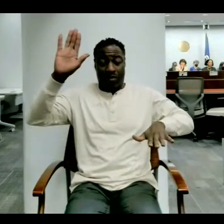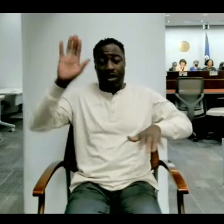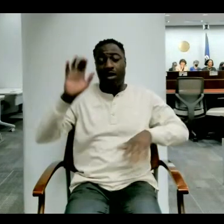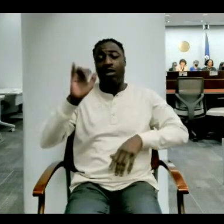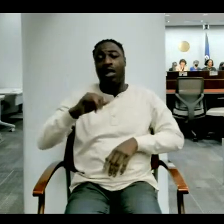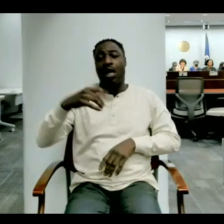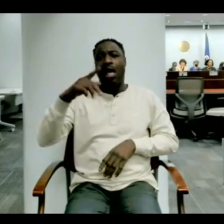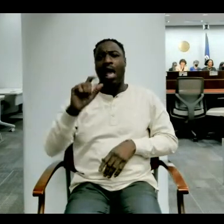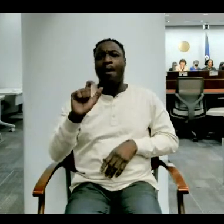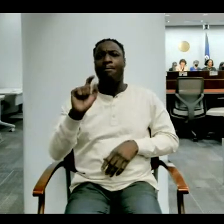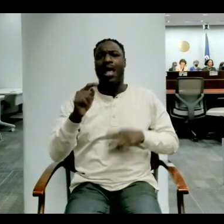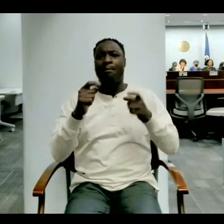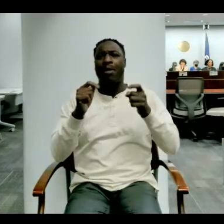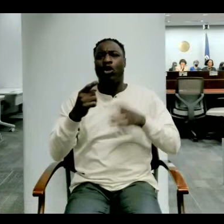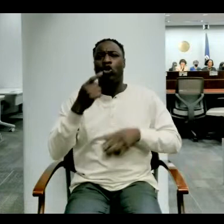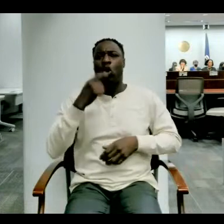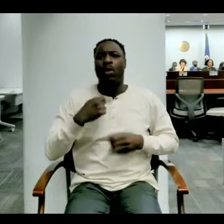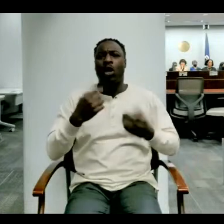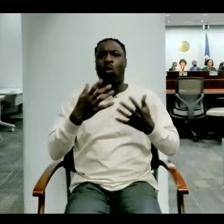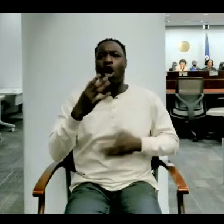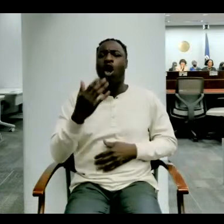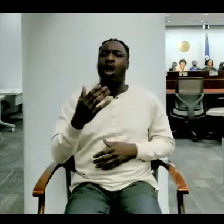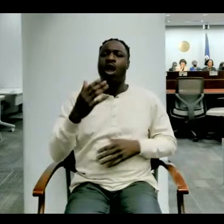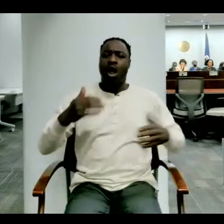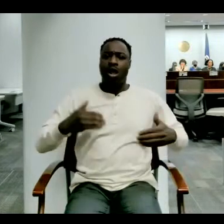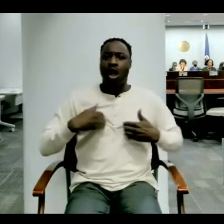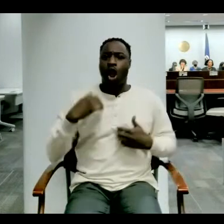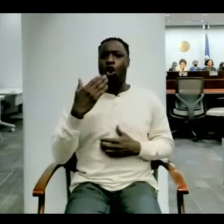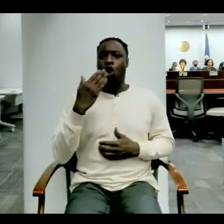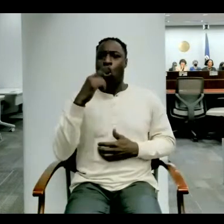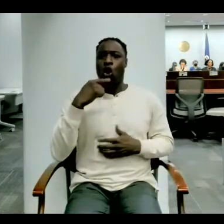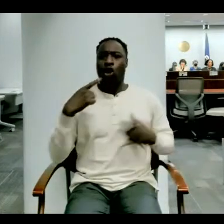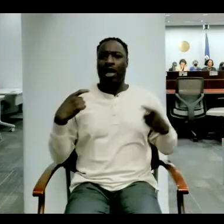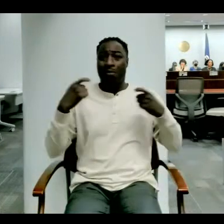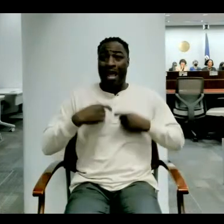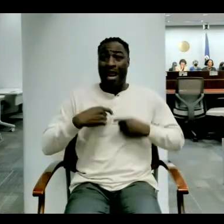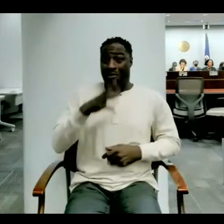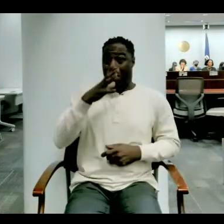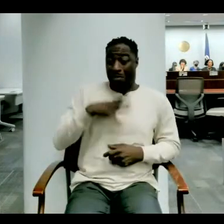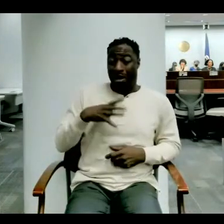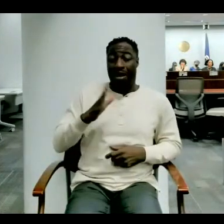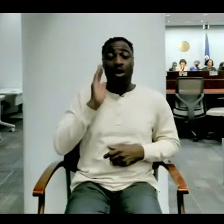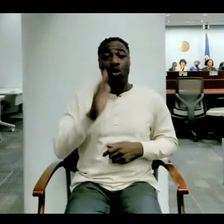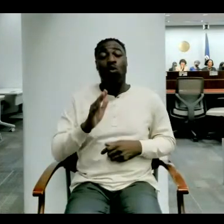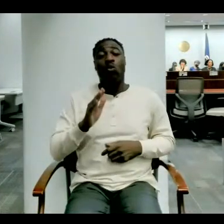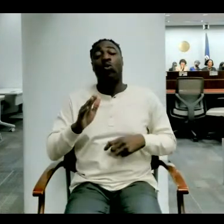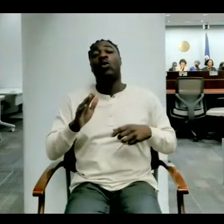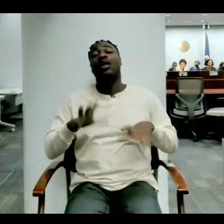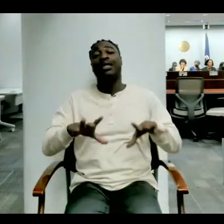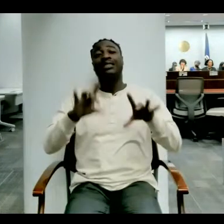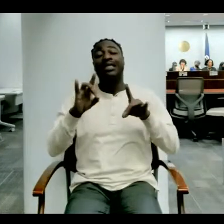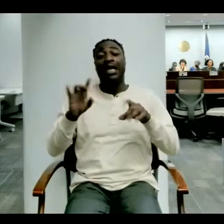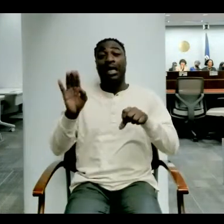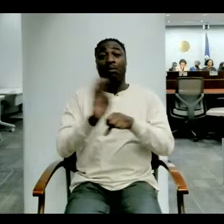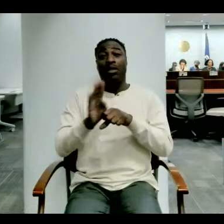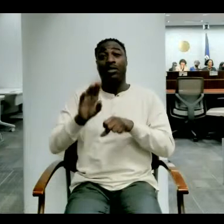plant manager told me he wanted young good looking Hispanic females and that he would take his business elsewhere if the agency didn't provide them.